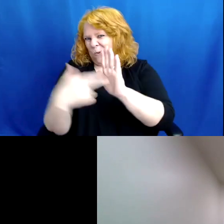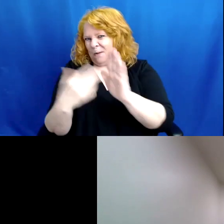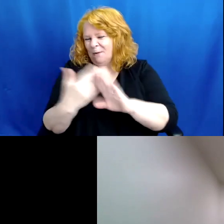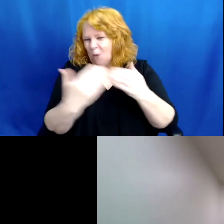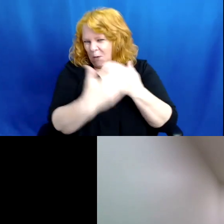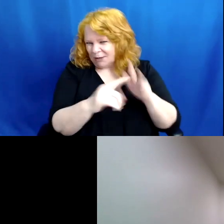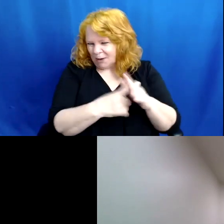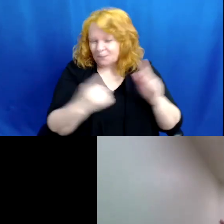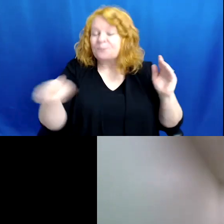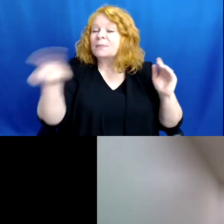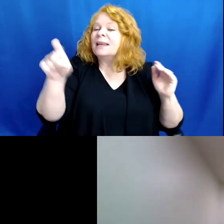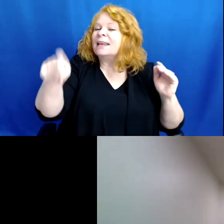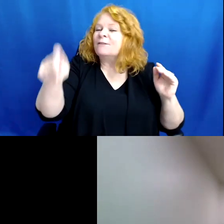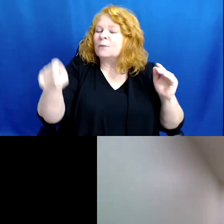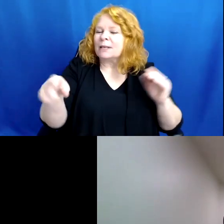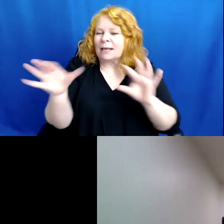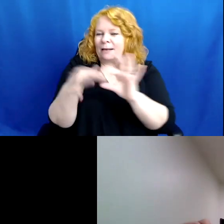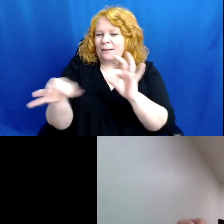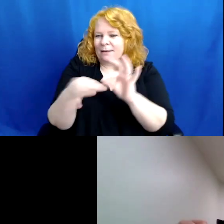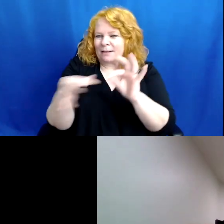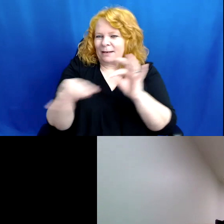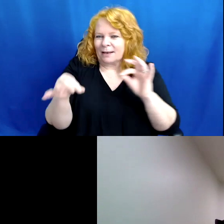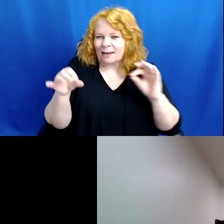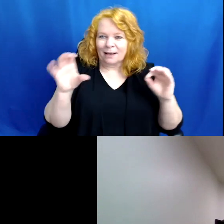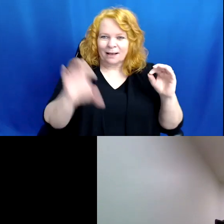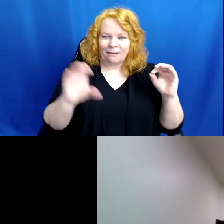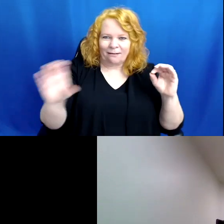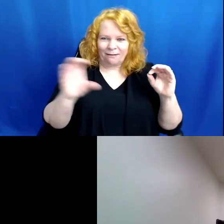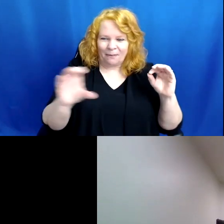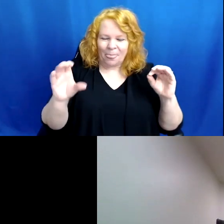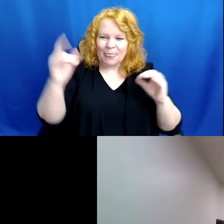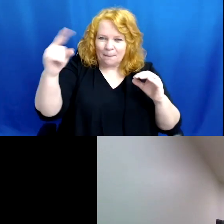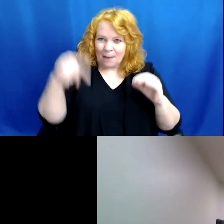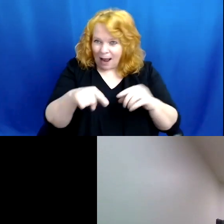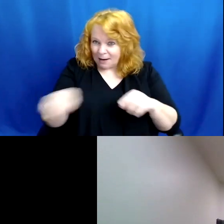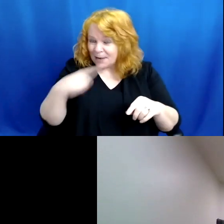For anyone needing closed captions there is a button at the bottom of the screen that says live transcript.